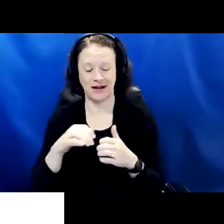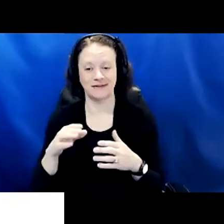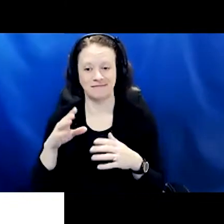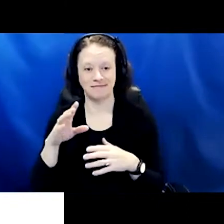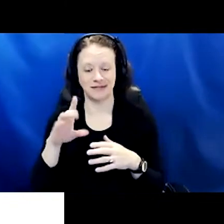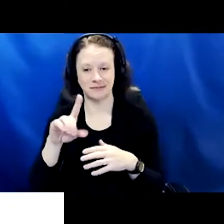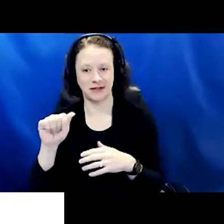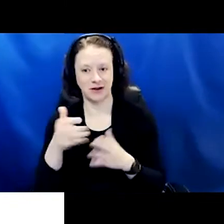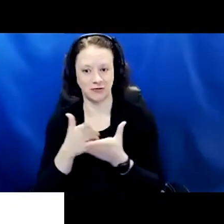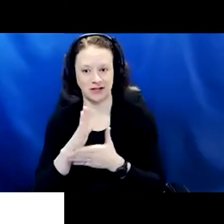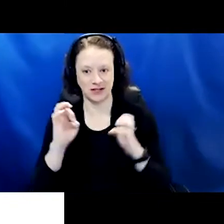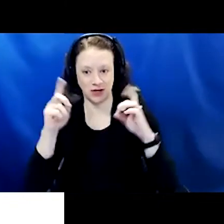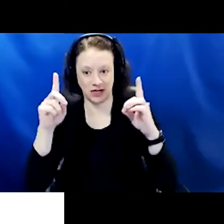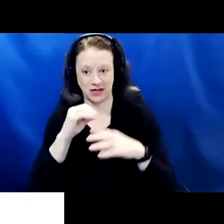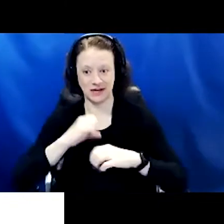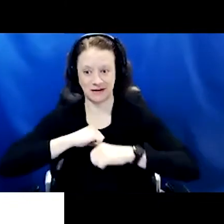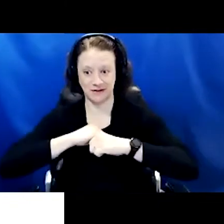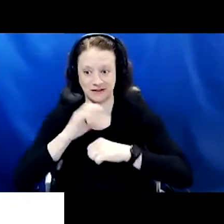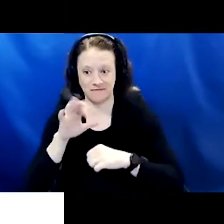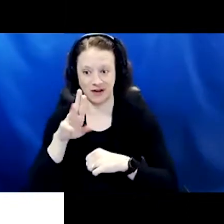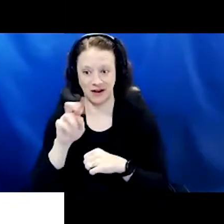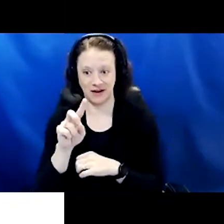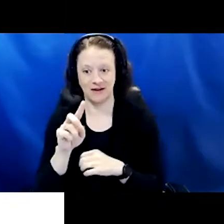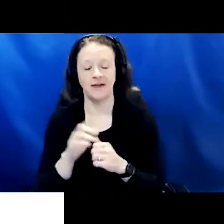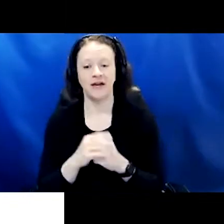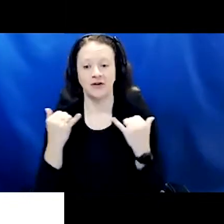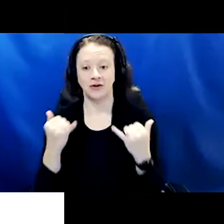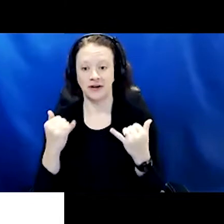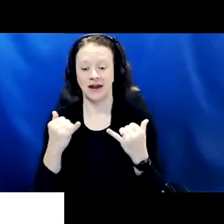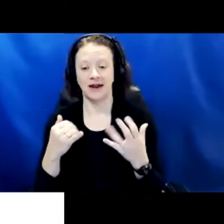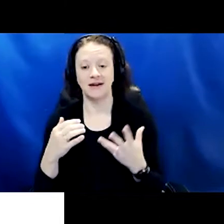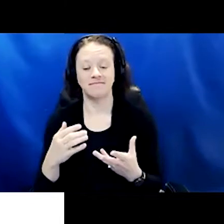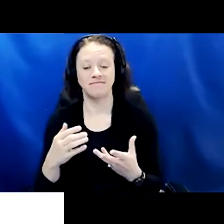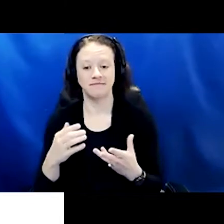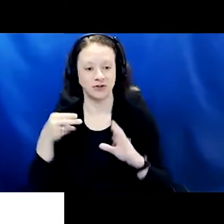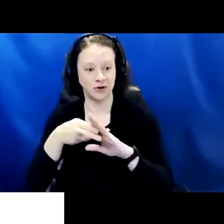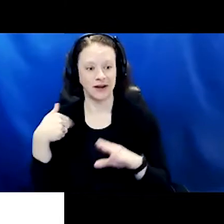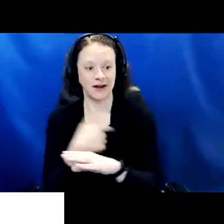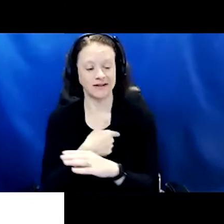Joining us today for this question and answer session are Claudia Center, DREDF's legal director.